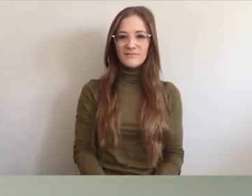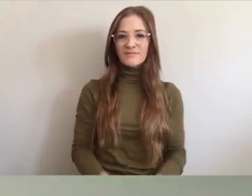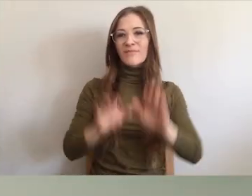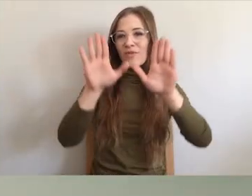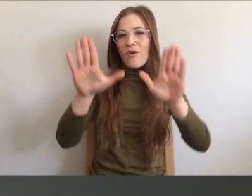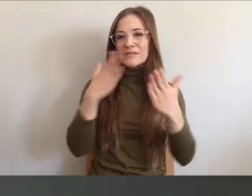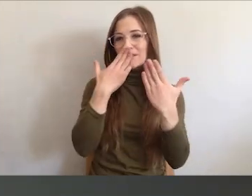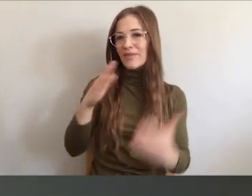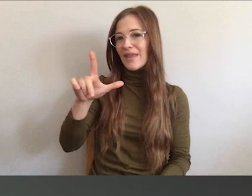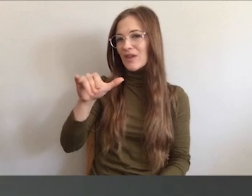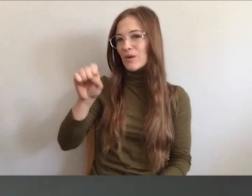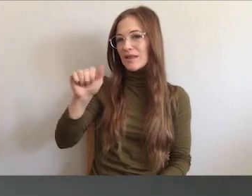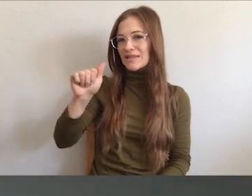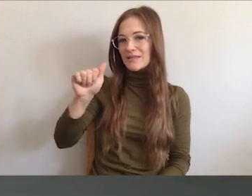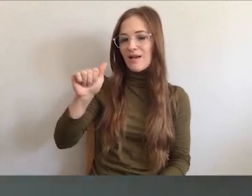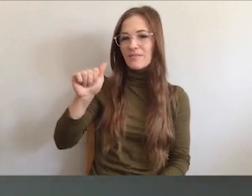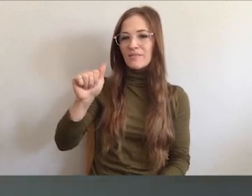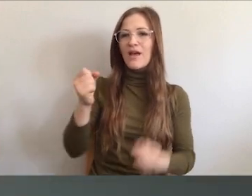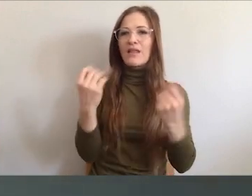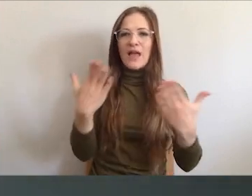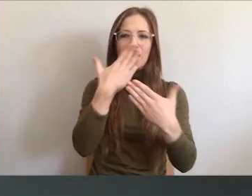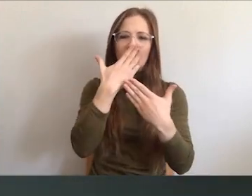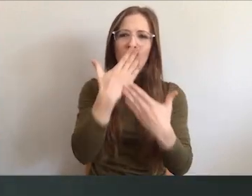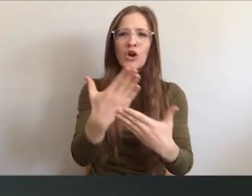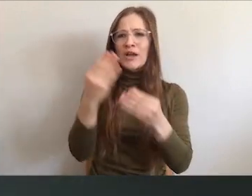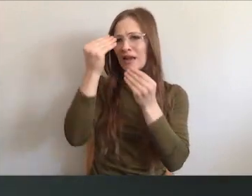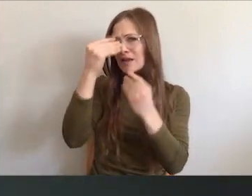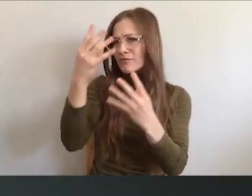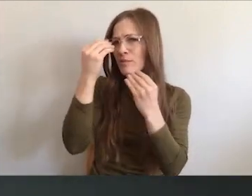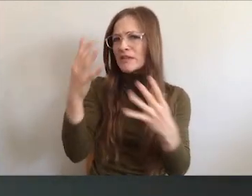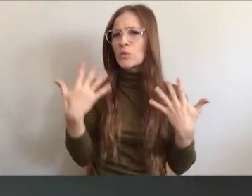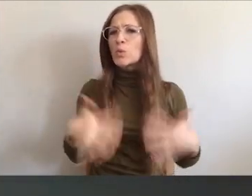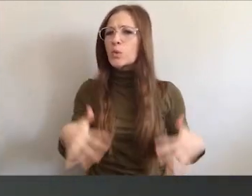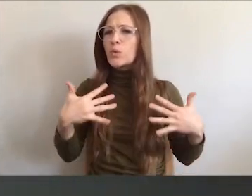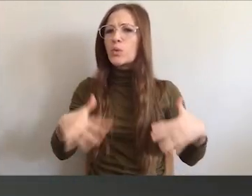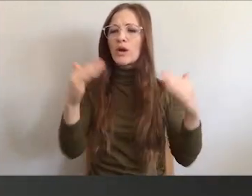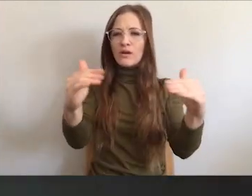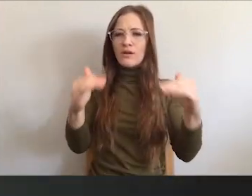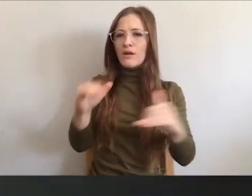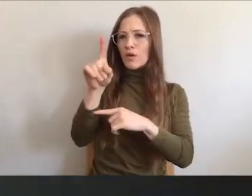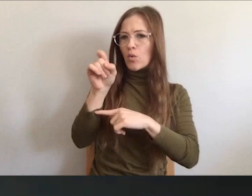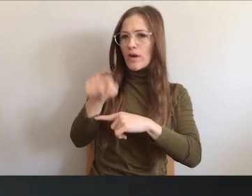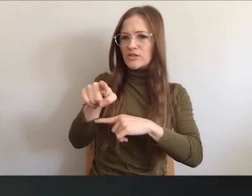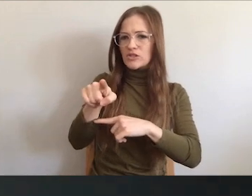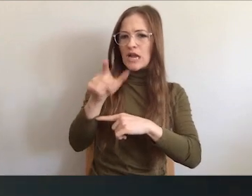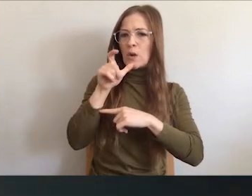Thank you so much Lisa. A lot of great information, the next question